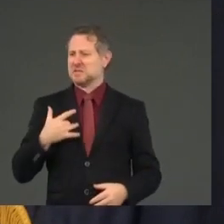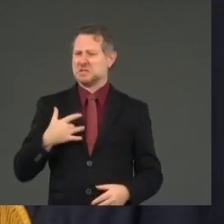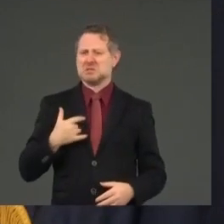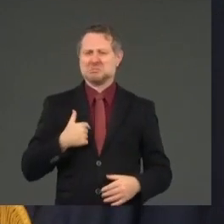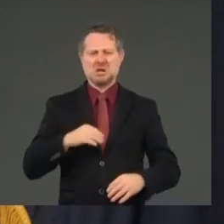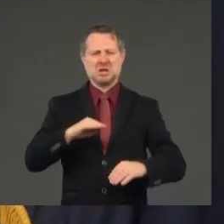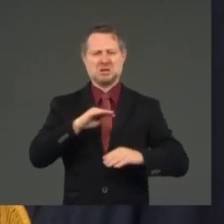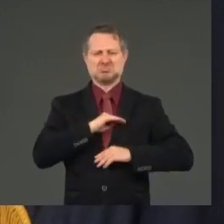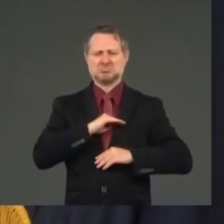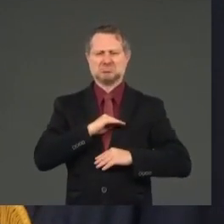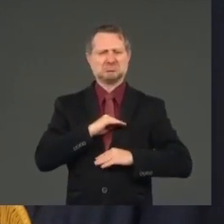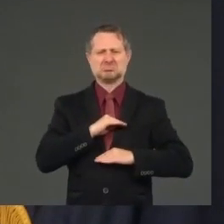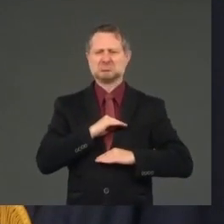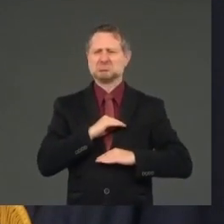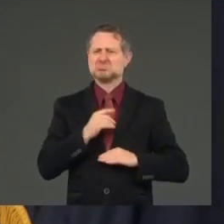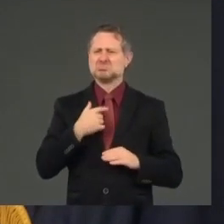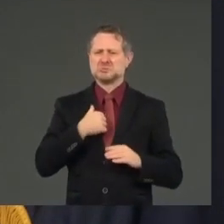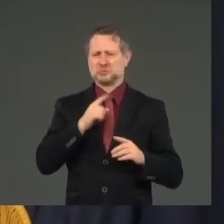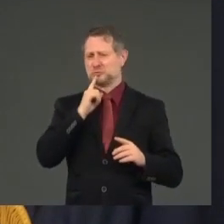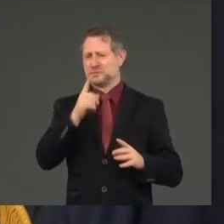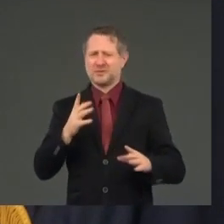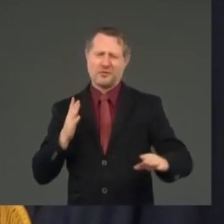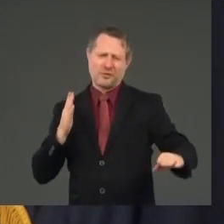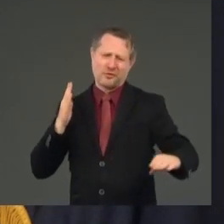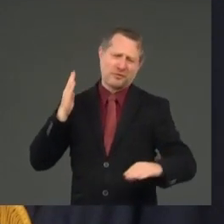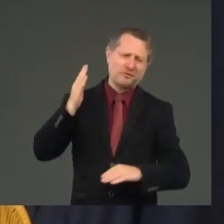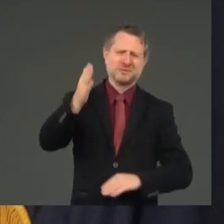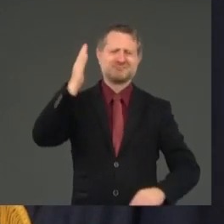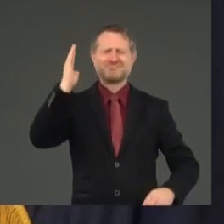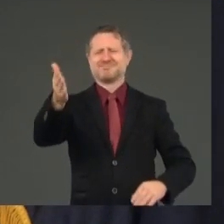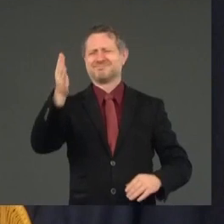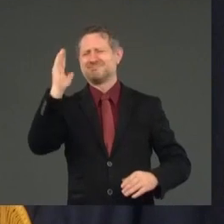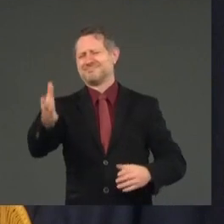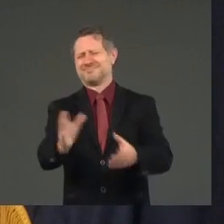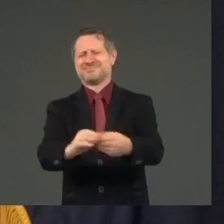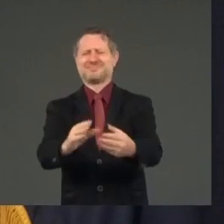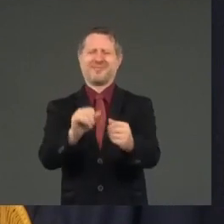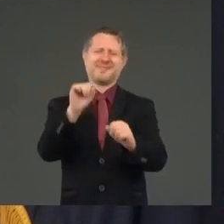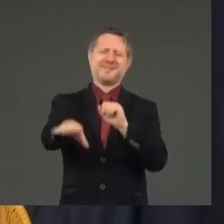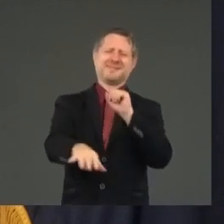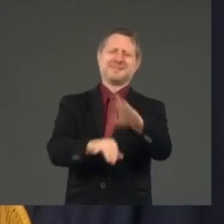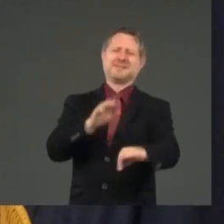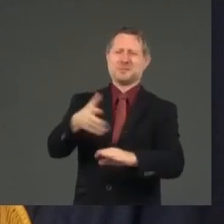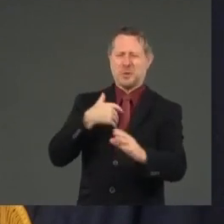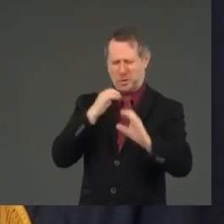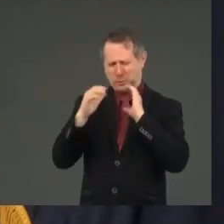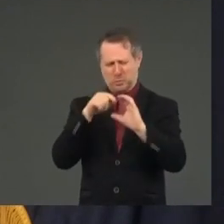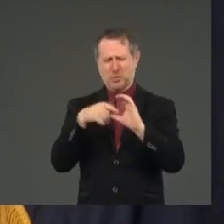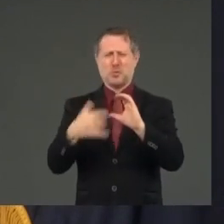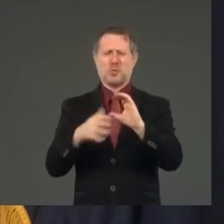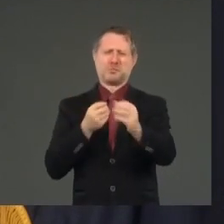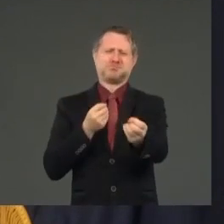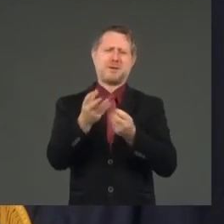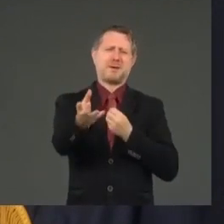EVERYTHING THAT WE'VE DONE.